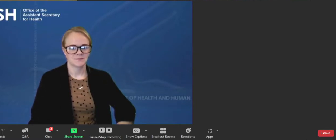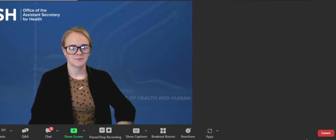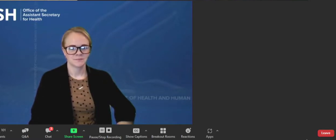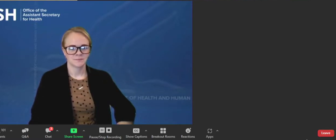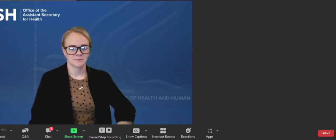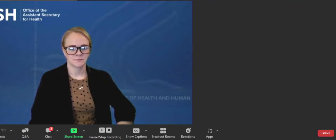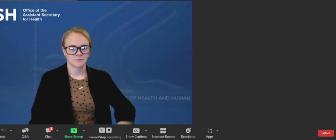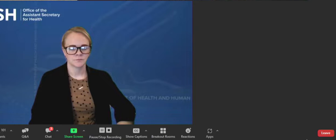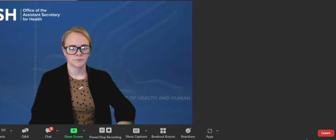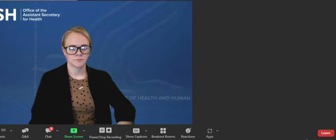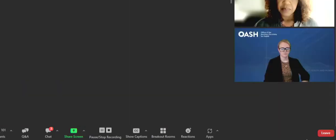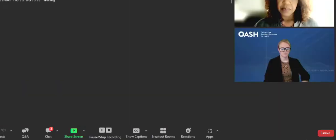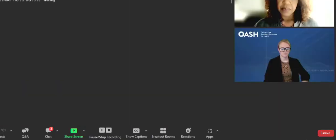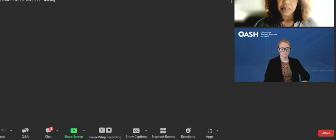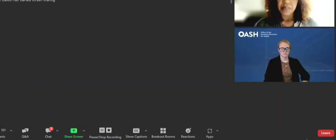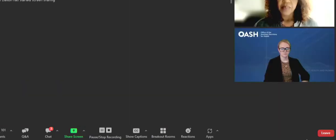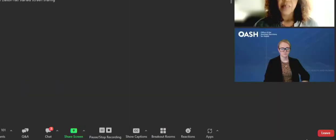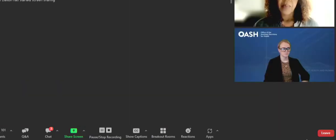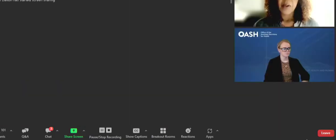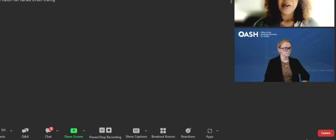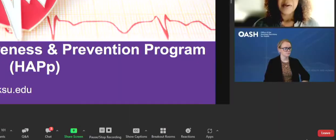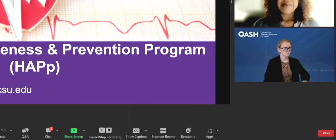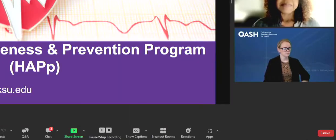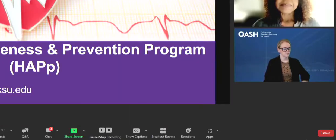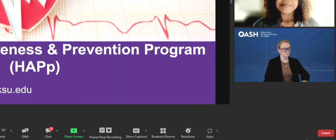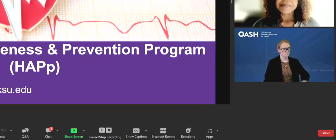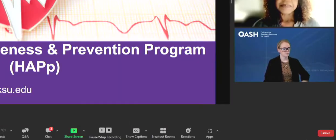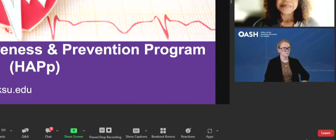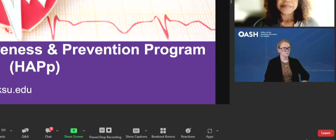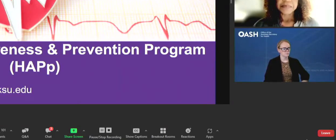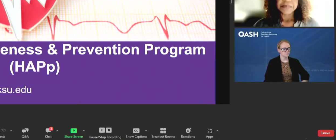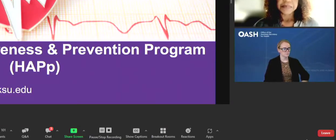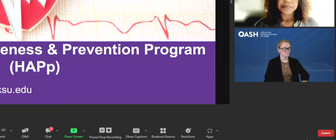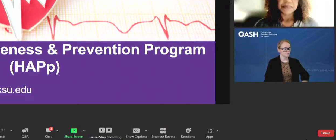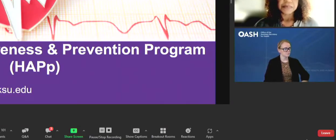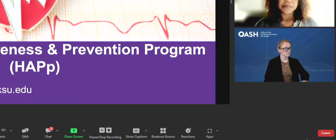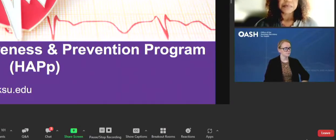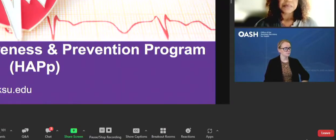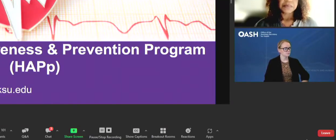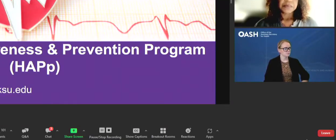But most importantly, I have the privilege of working with a system that's called Cooperative Extension.